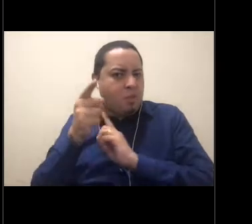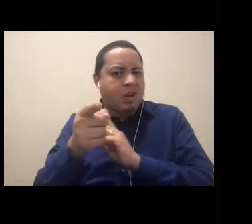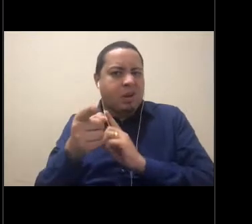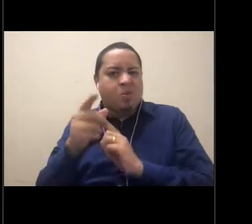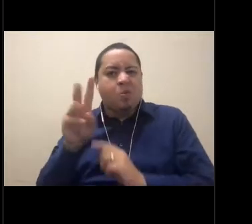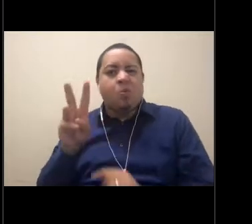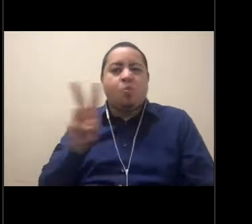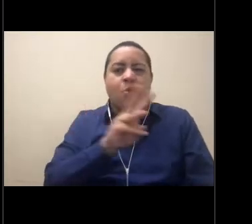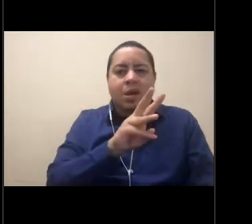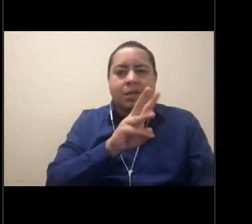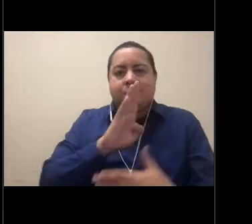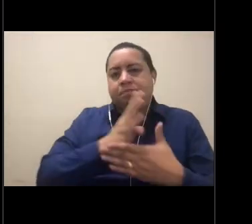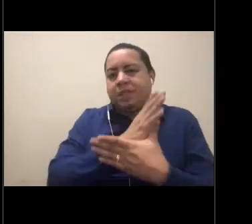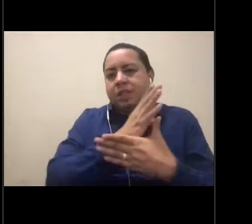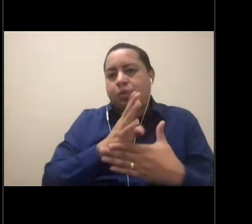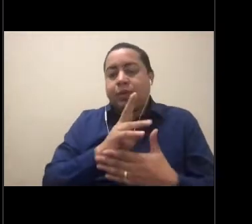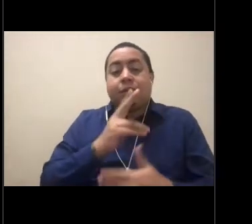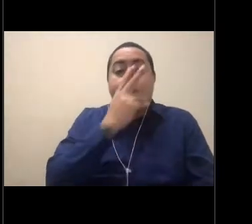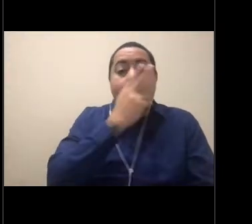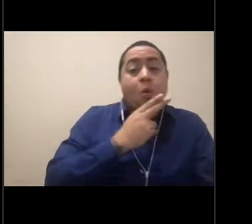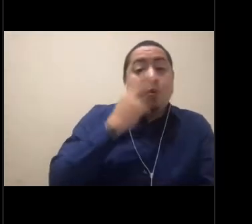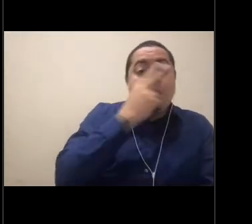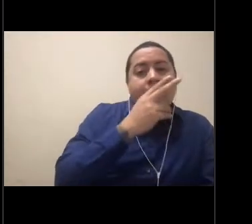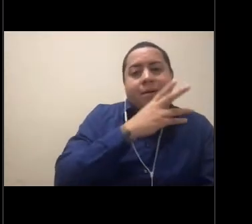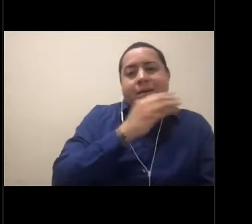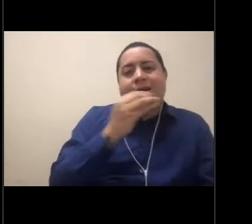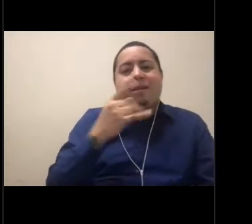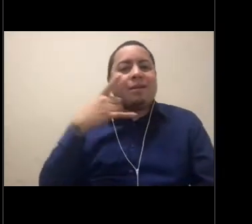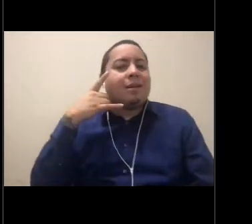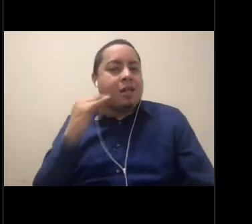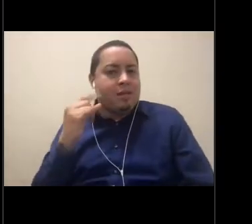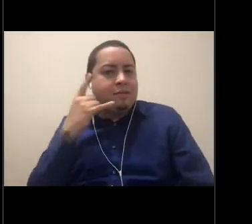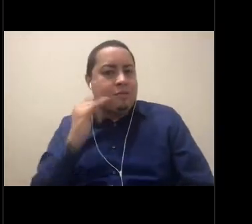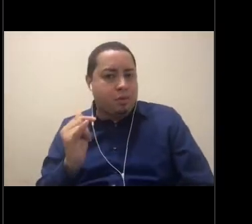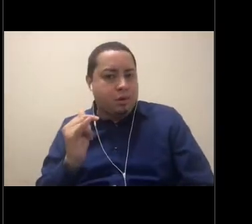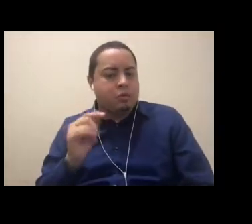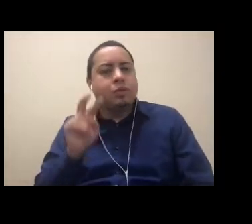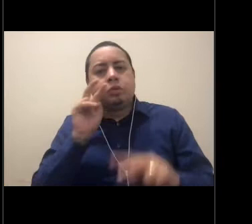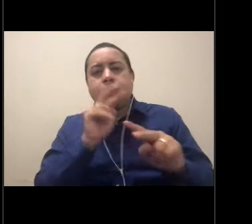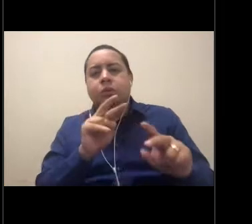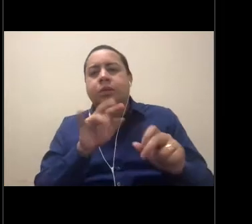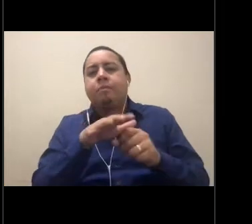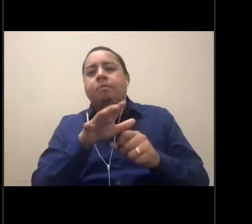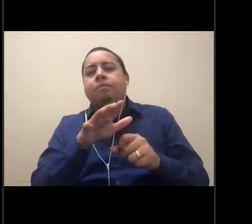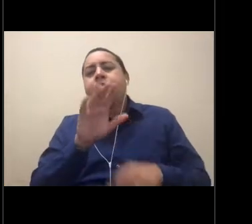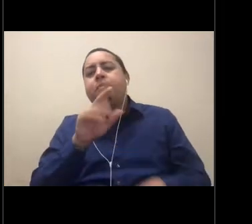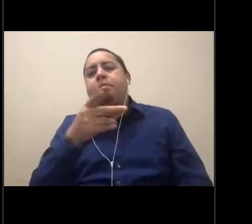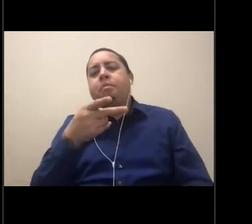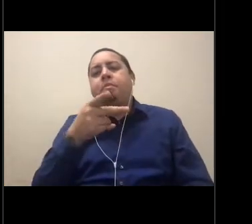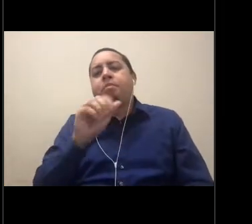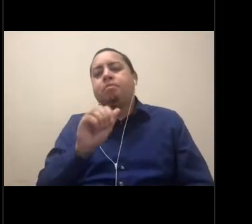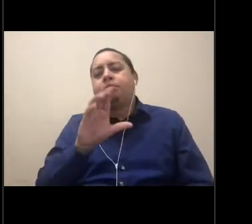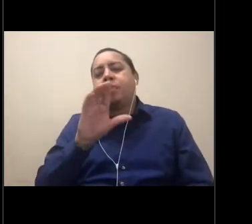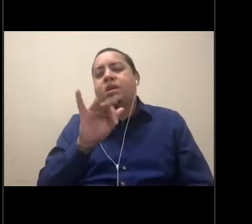So that's monitoring the West coast as well as Hawaii and the Pacific area. And then if you look the one that's a little further away